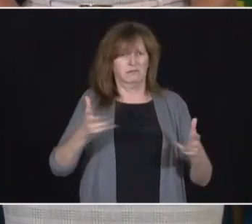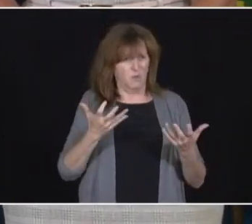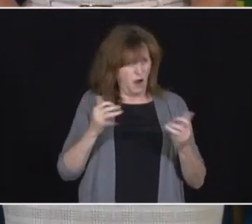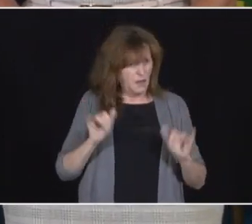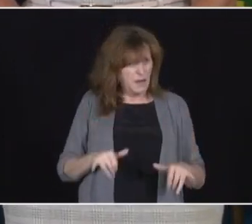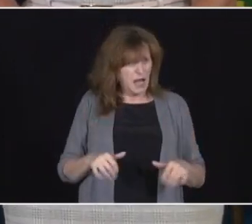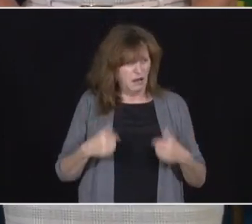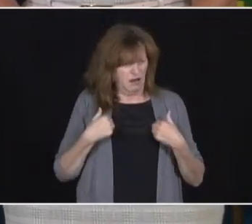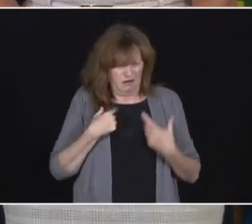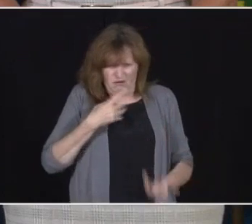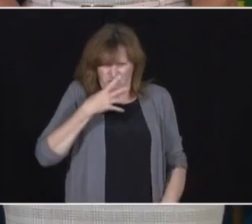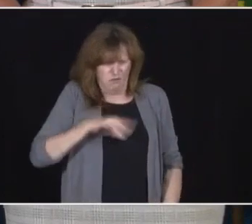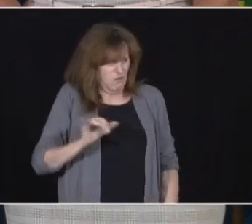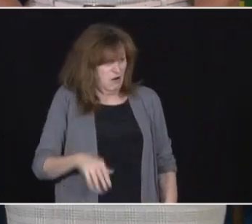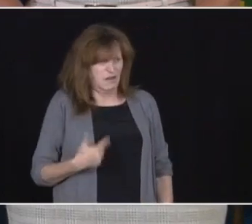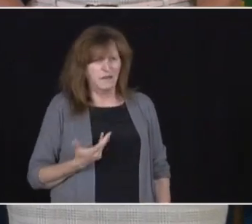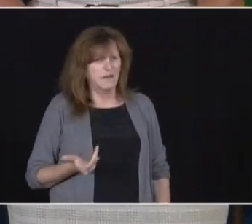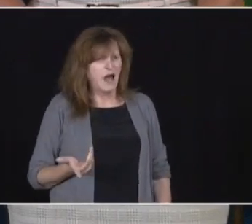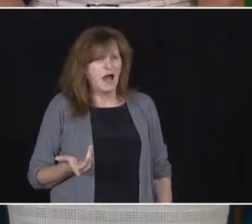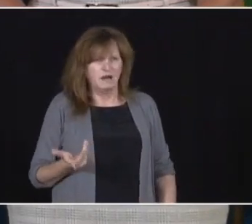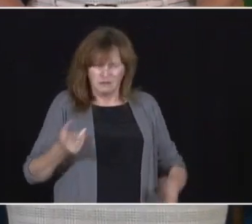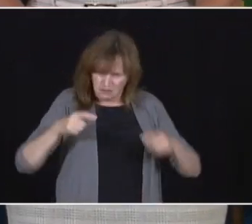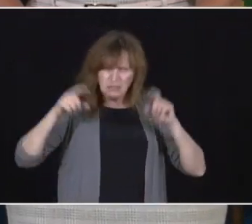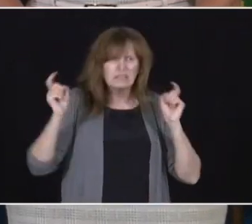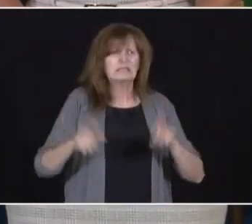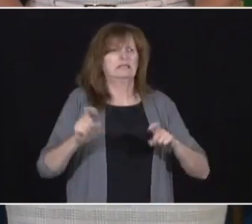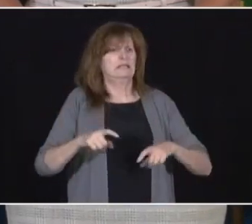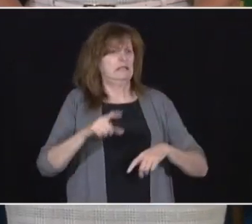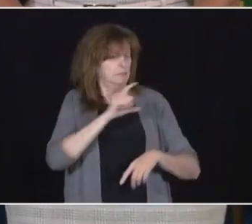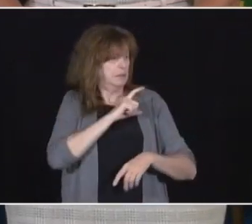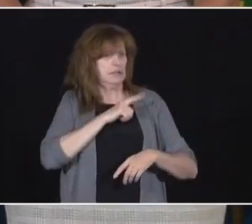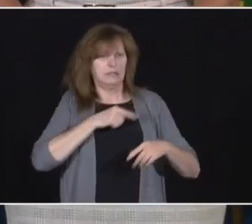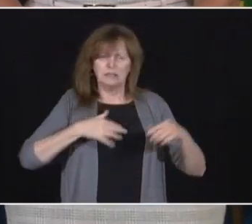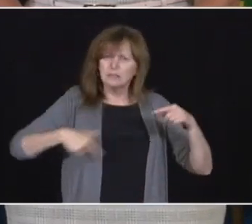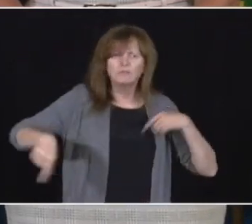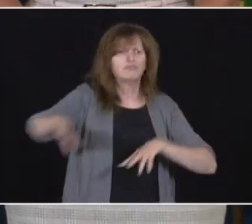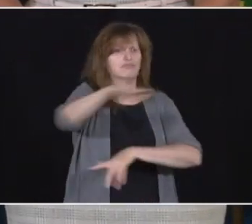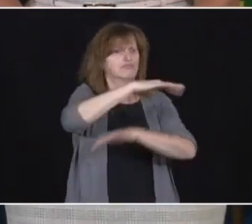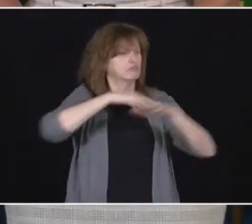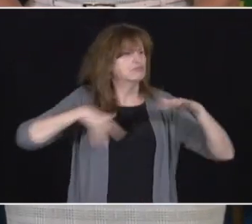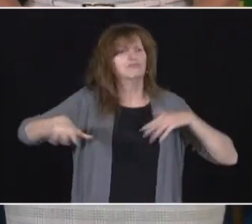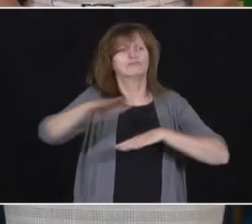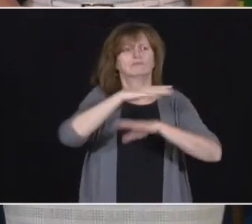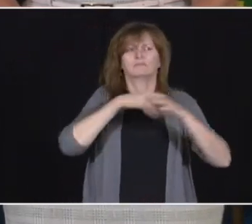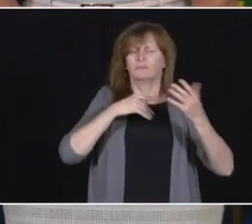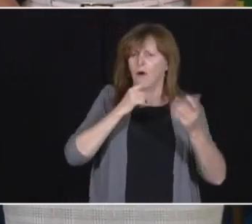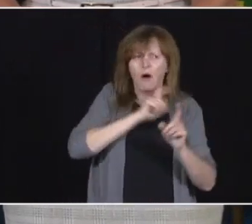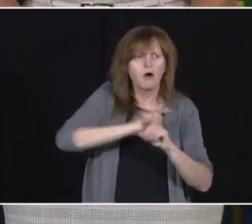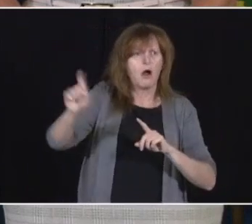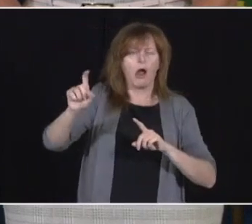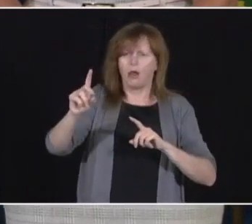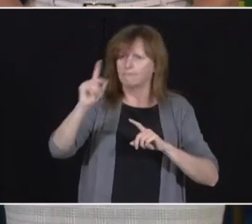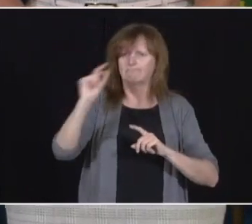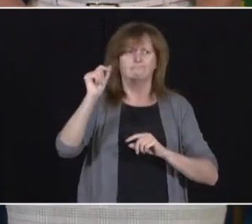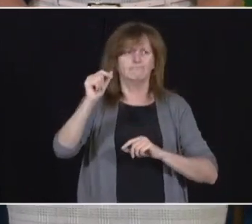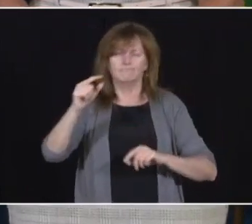I hear the stories her frontline police officers. Downtown, there might be three or four cars sometimes